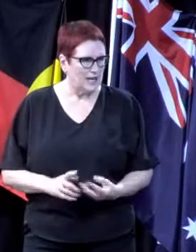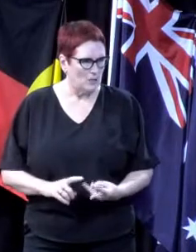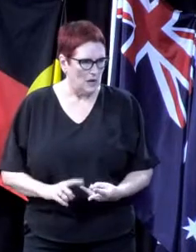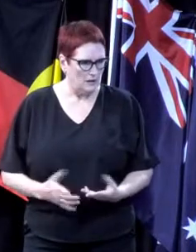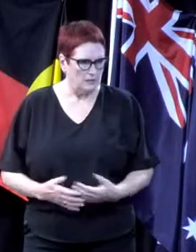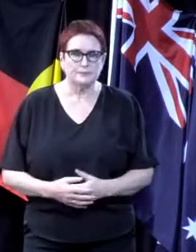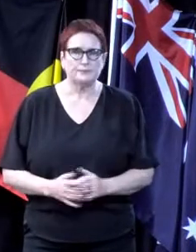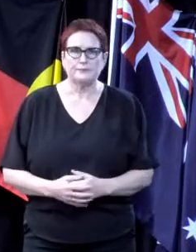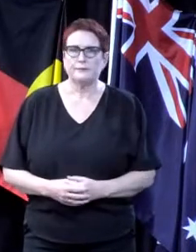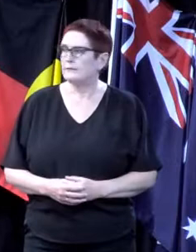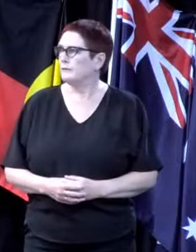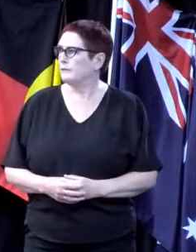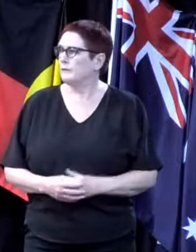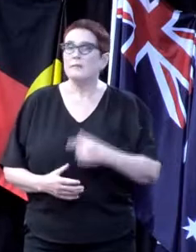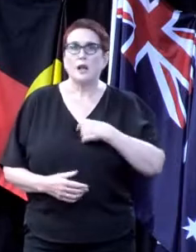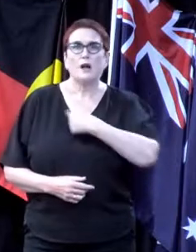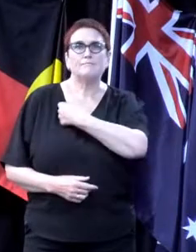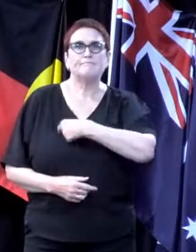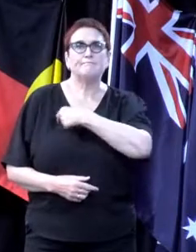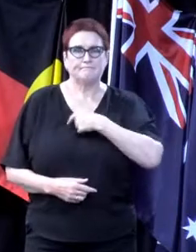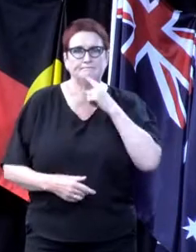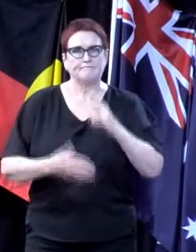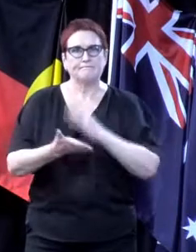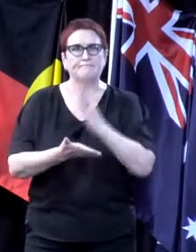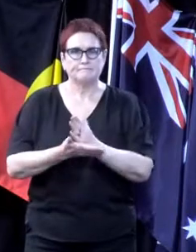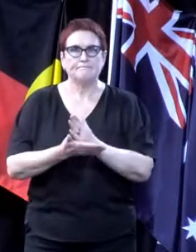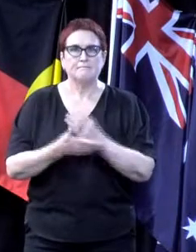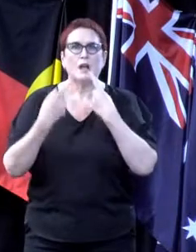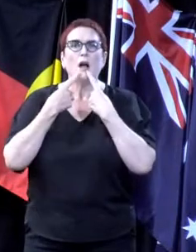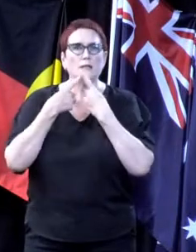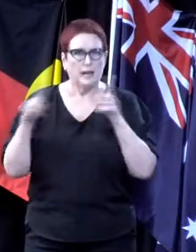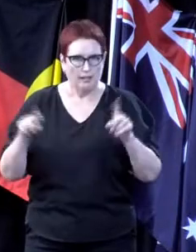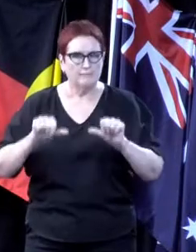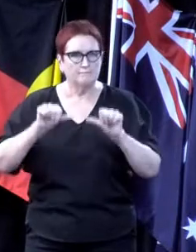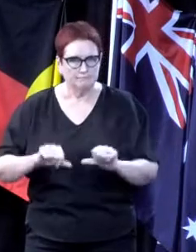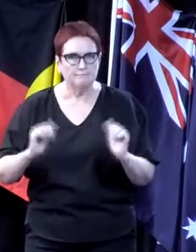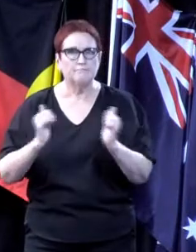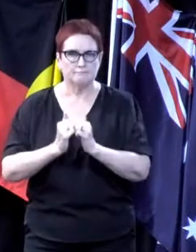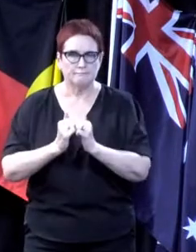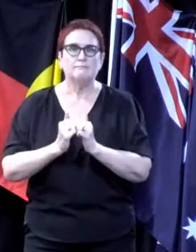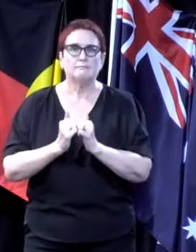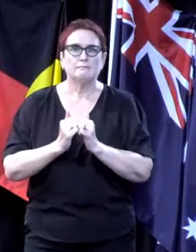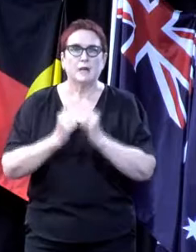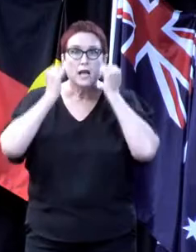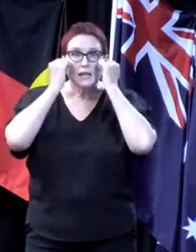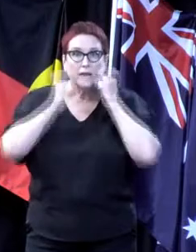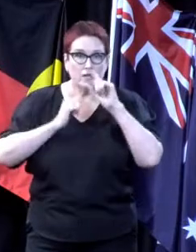I solemnly and sincerely - Declare and affirm - MS SWANCUTT: Declare and affirm - That the evidence I shall give -